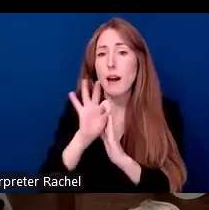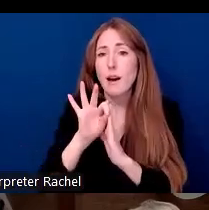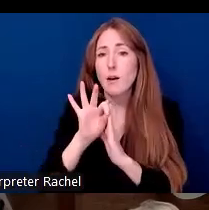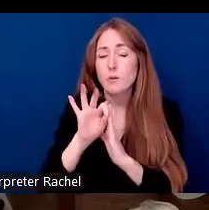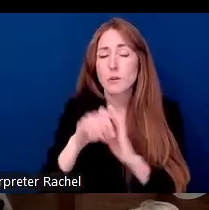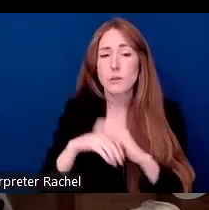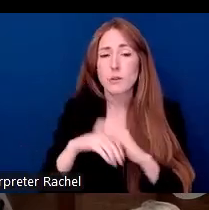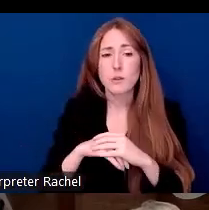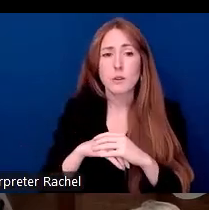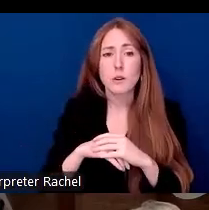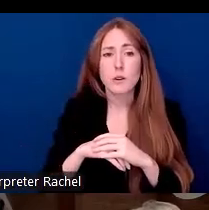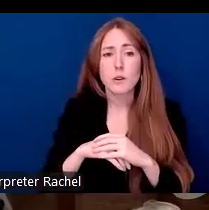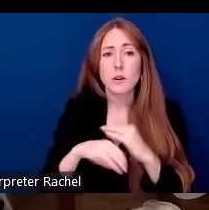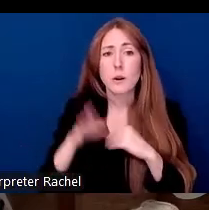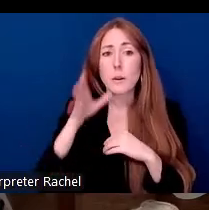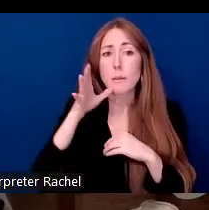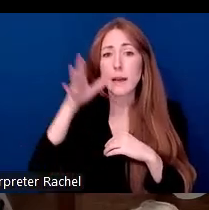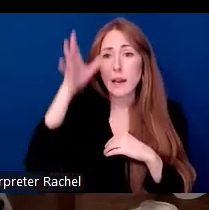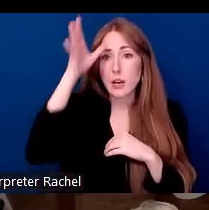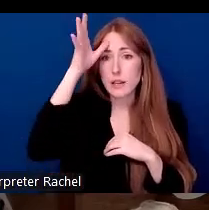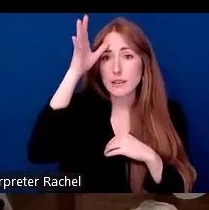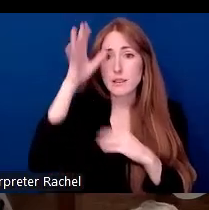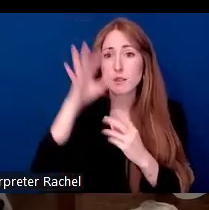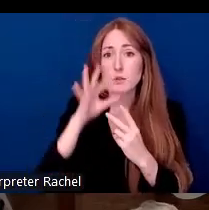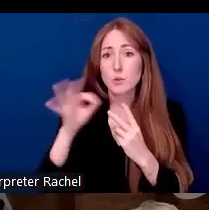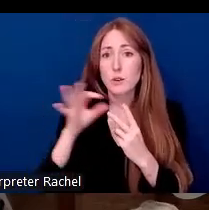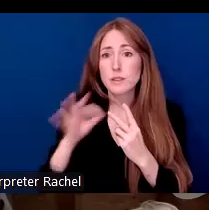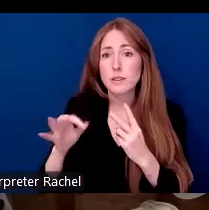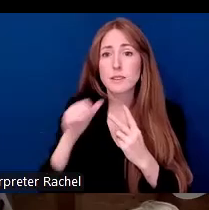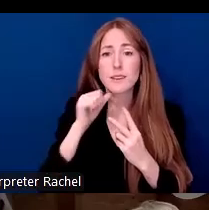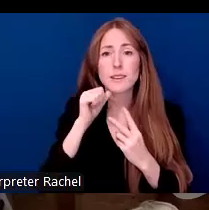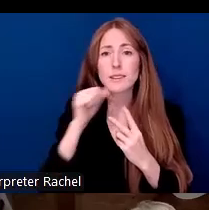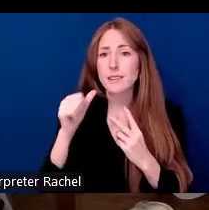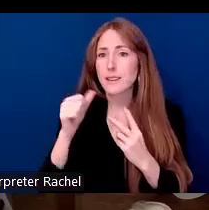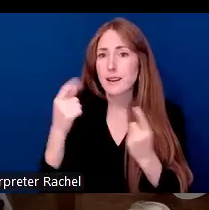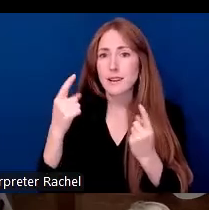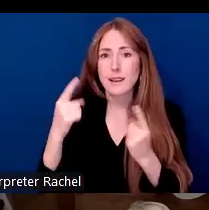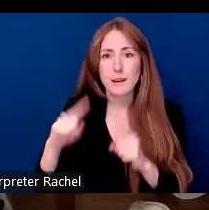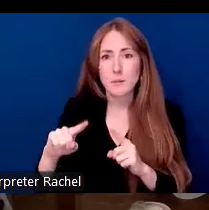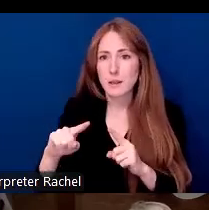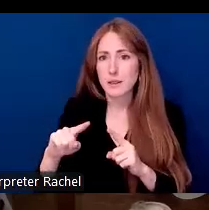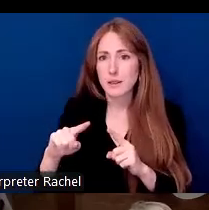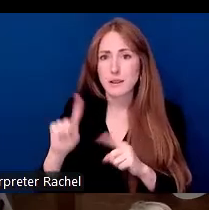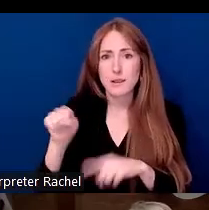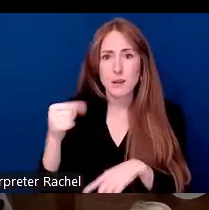access in this study did not take place in a vacuum, and they were not experienced the same